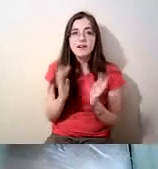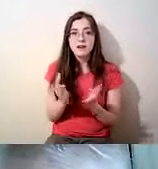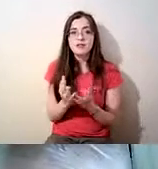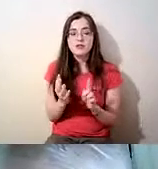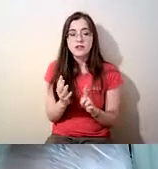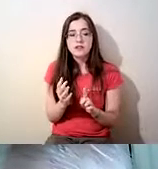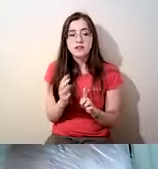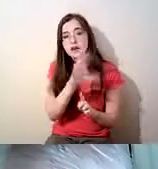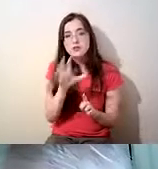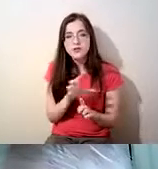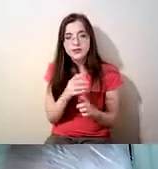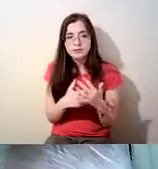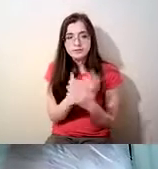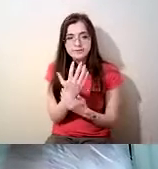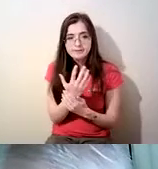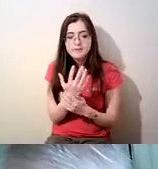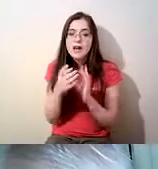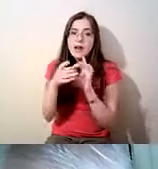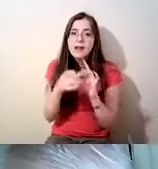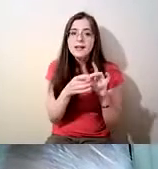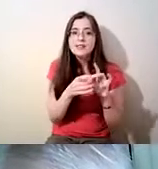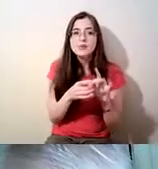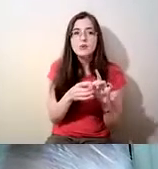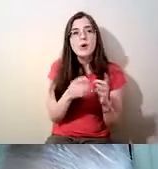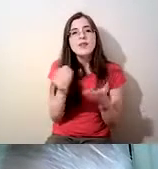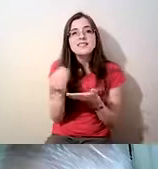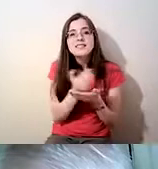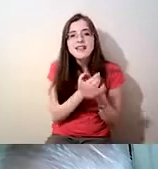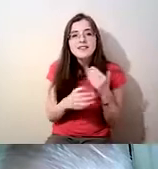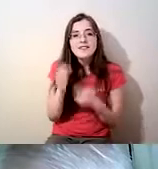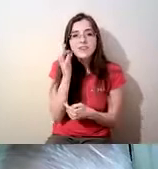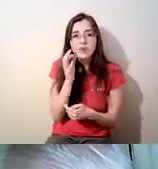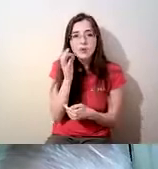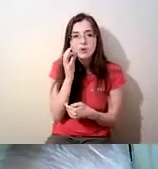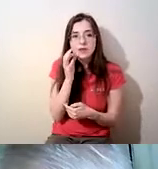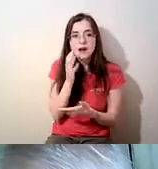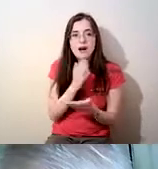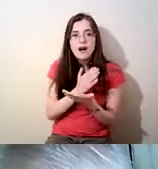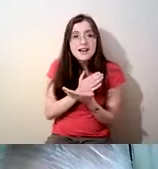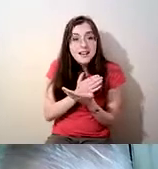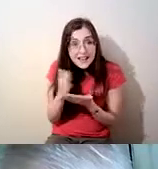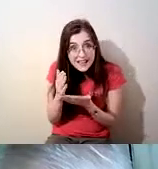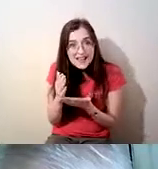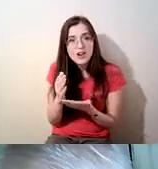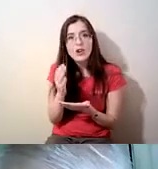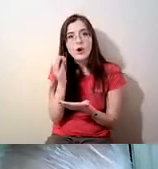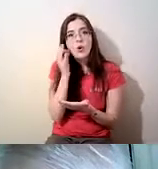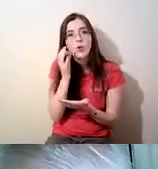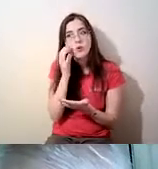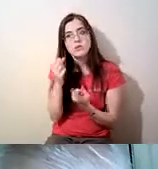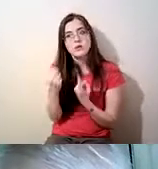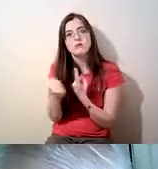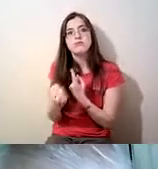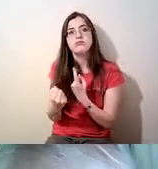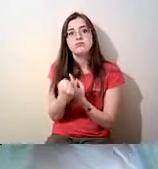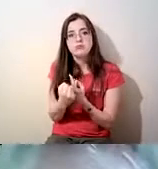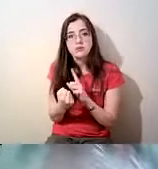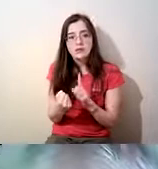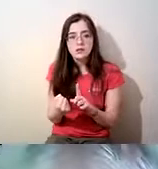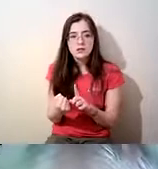um the safety of water the clean water is making a very big impact isn't it how does i mean in that